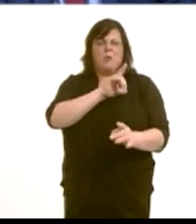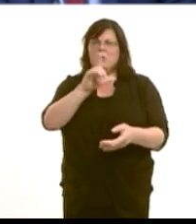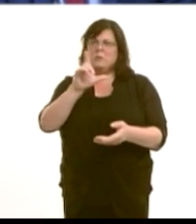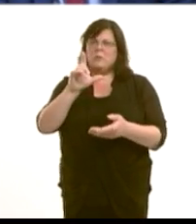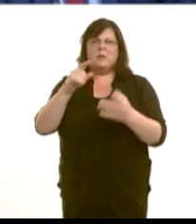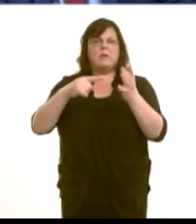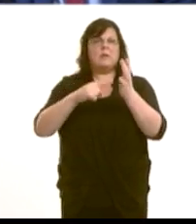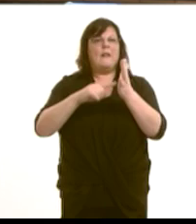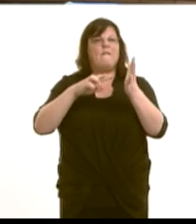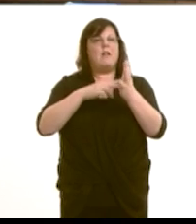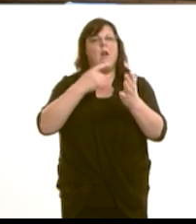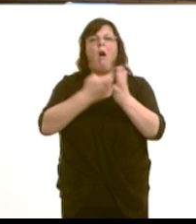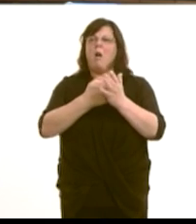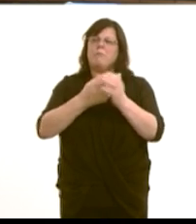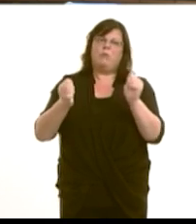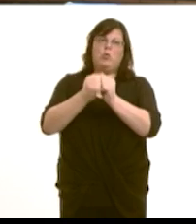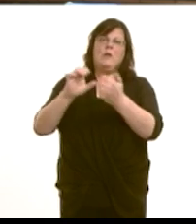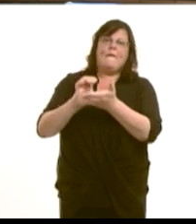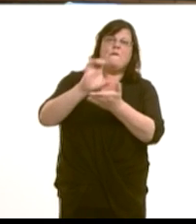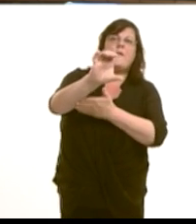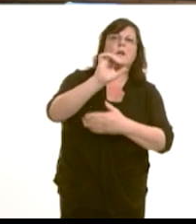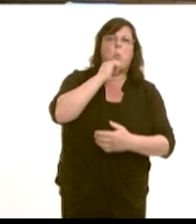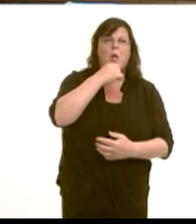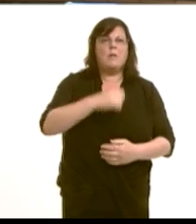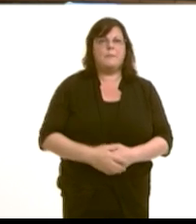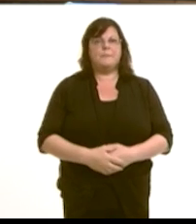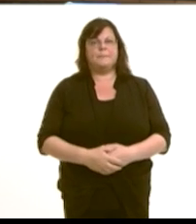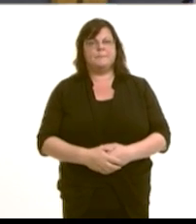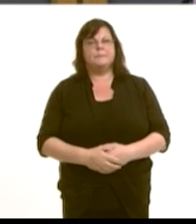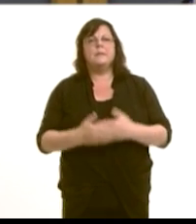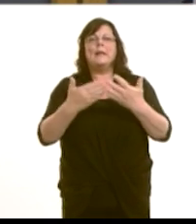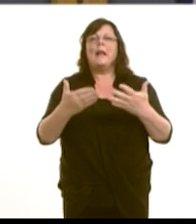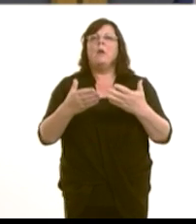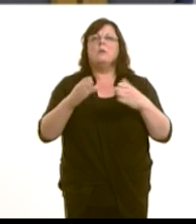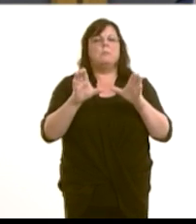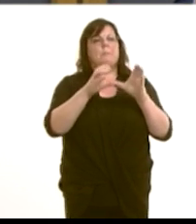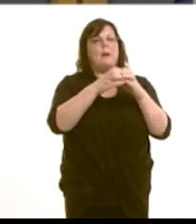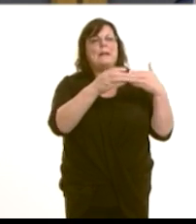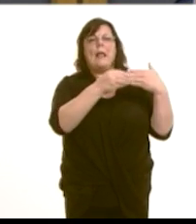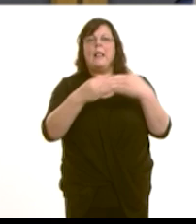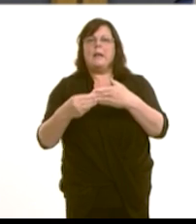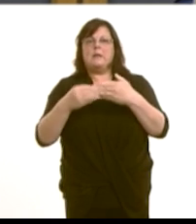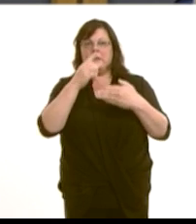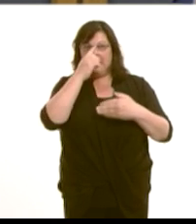Y Llywydd / The Presiding Officer: Questions now from the party leaders, and first of all